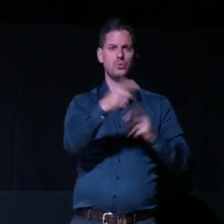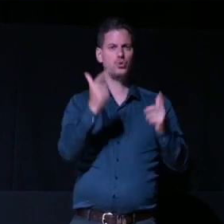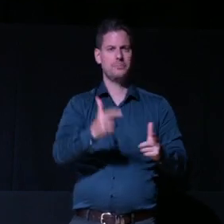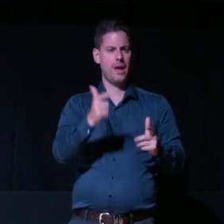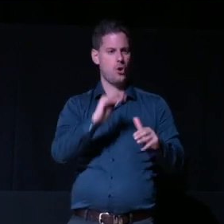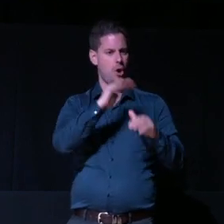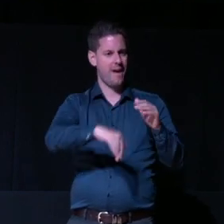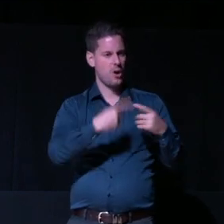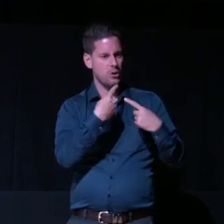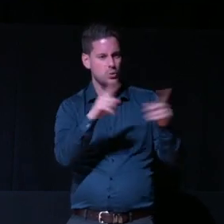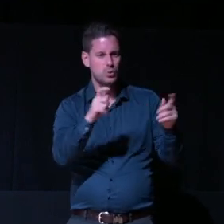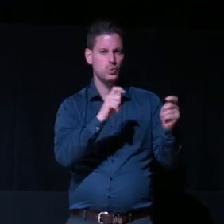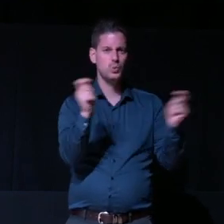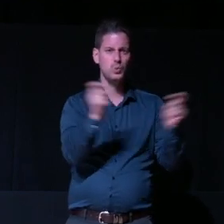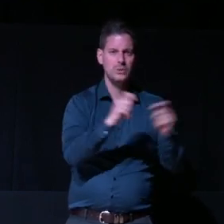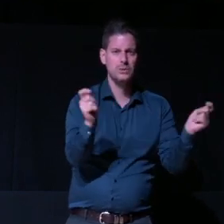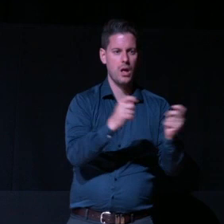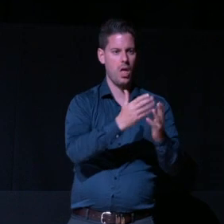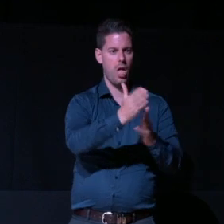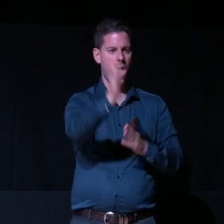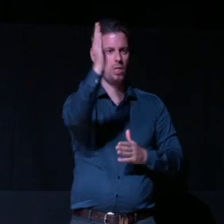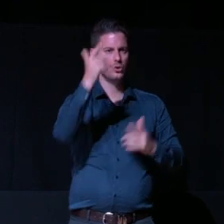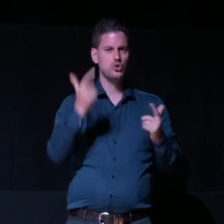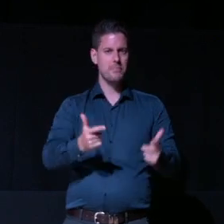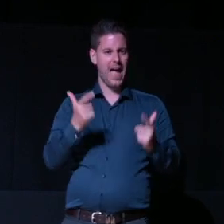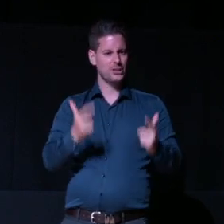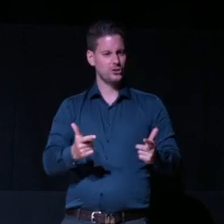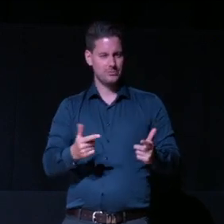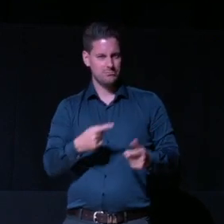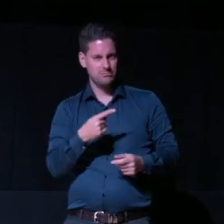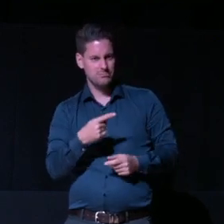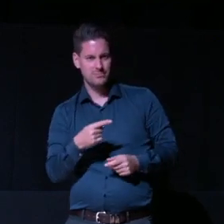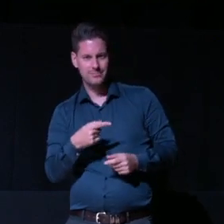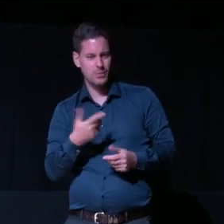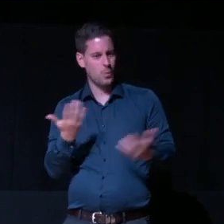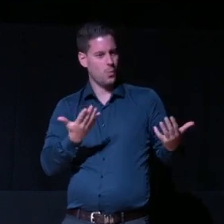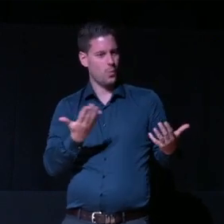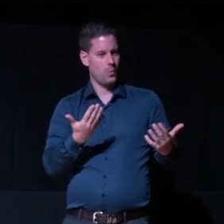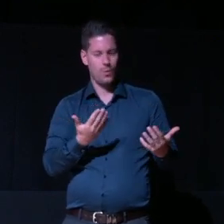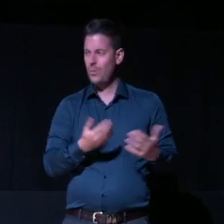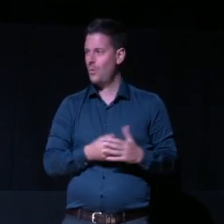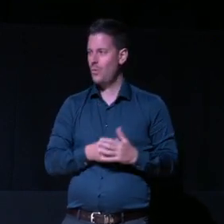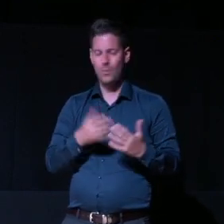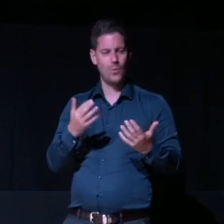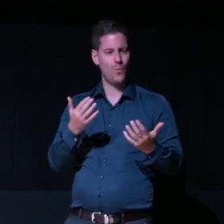you and then like we talked about like the idea of your art in the future but it's then that there's